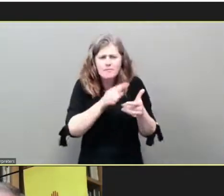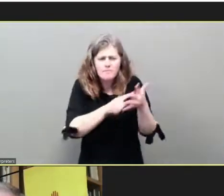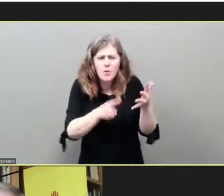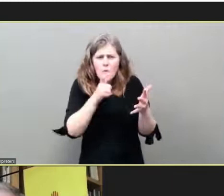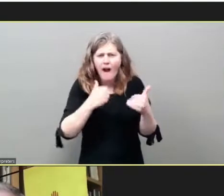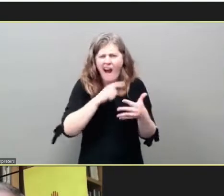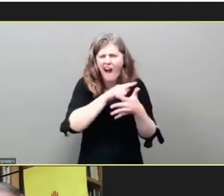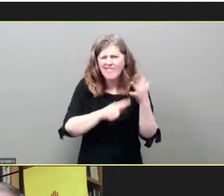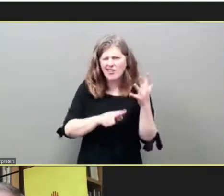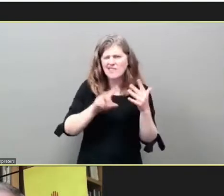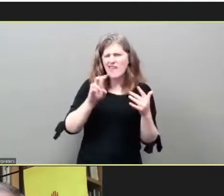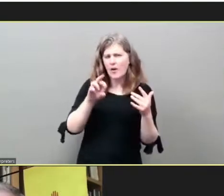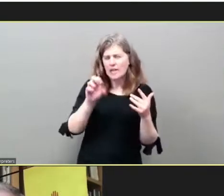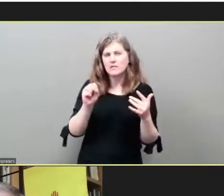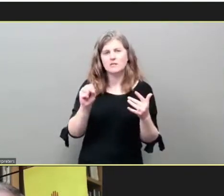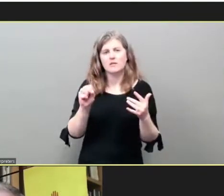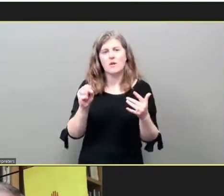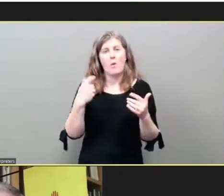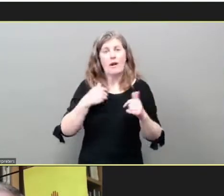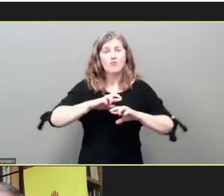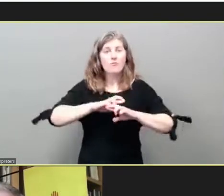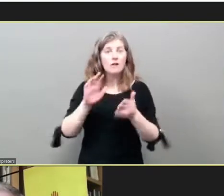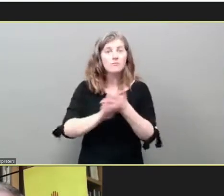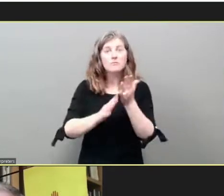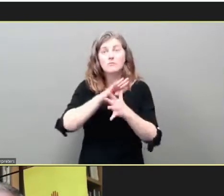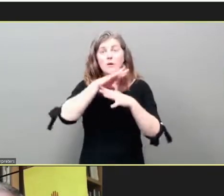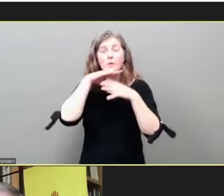definitely not out of the woods from the pandemic standpoint, which is why